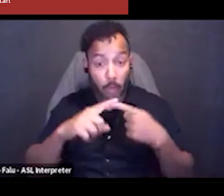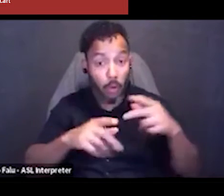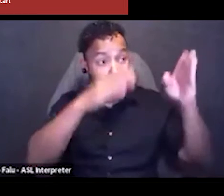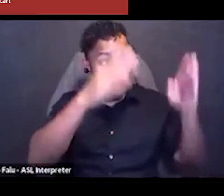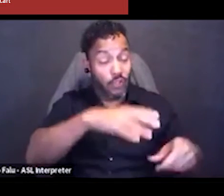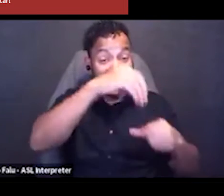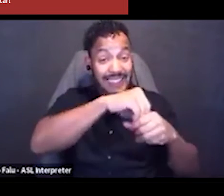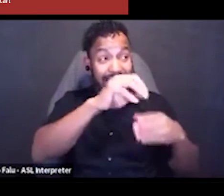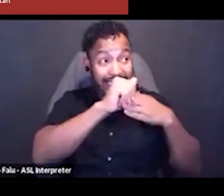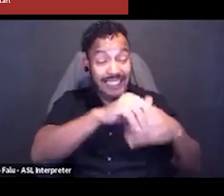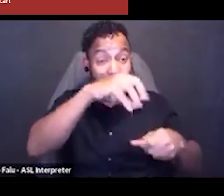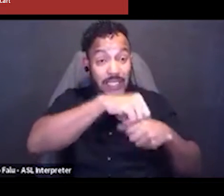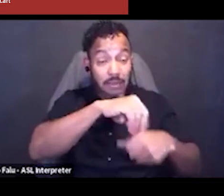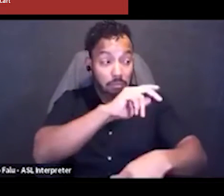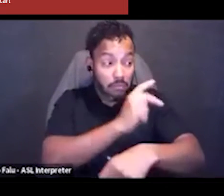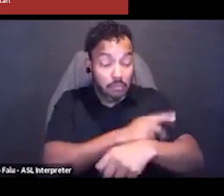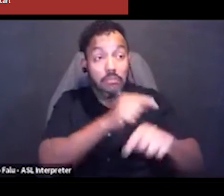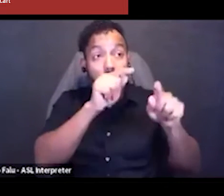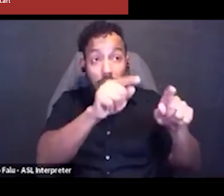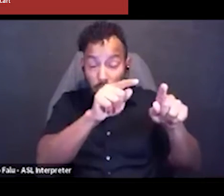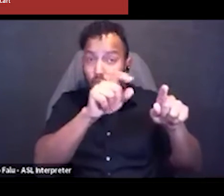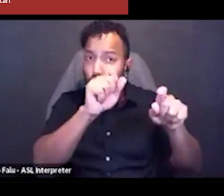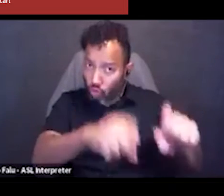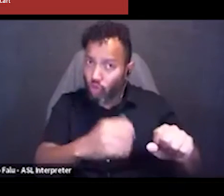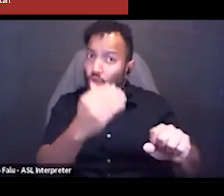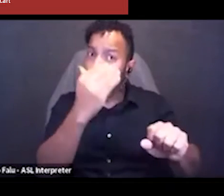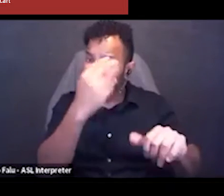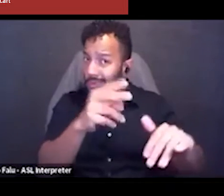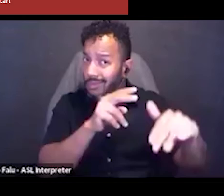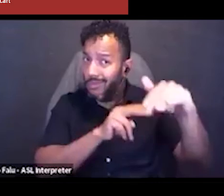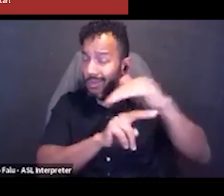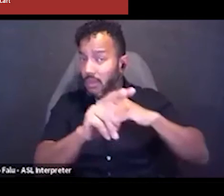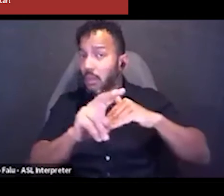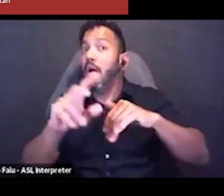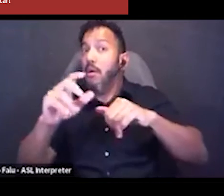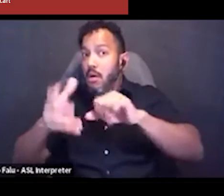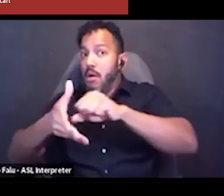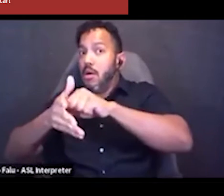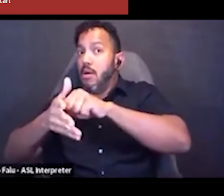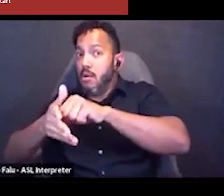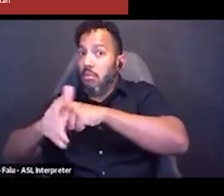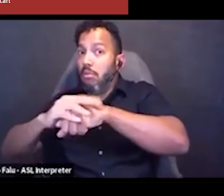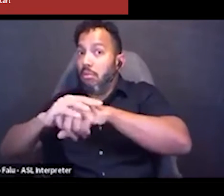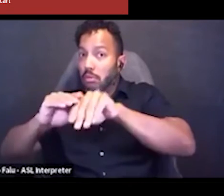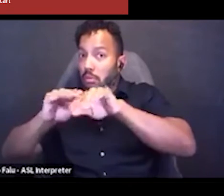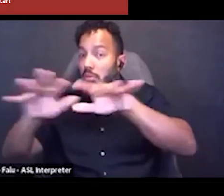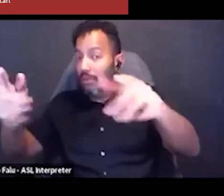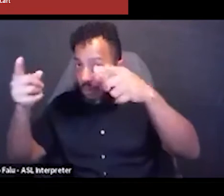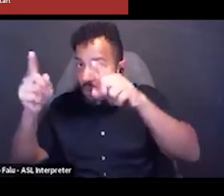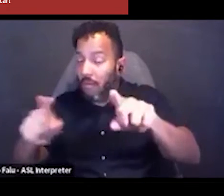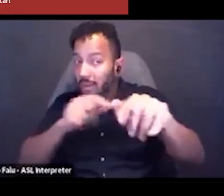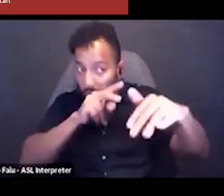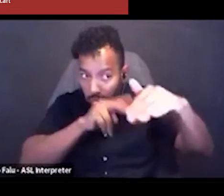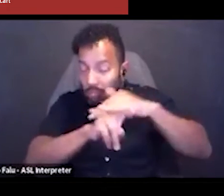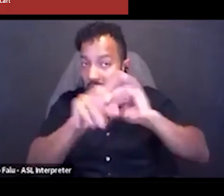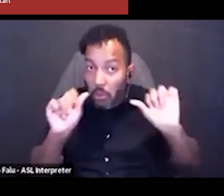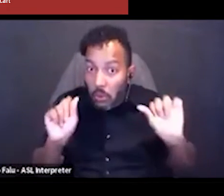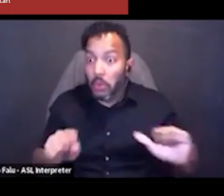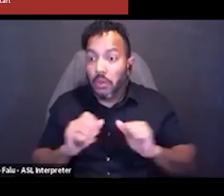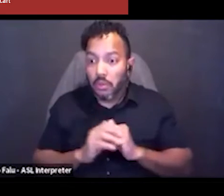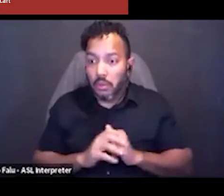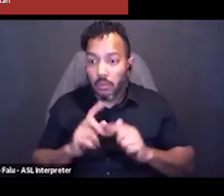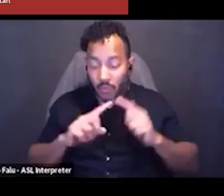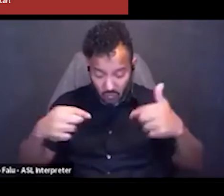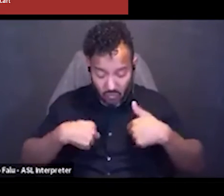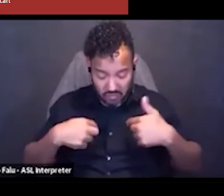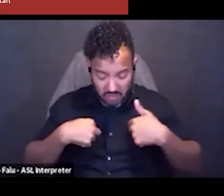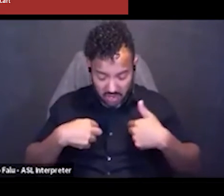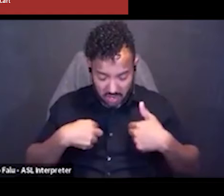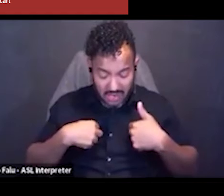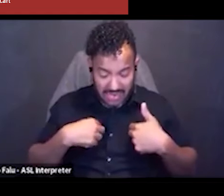But if I was in a nursing home today, I don't know -- I really don't know how my life would